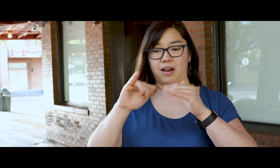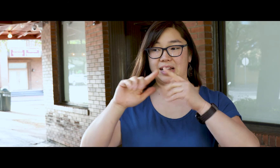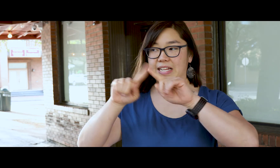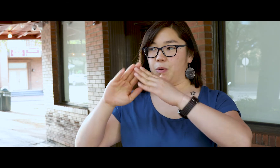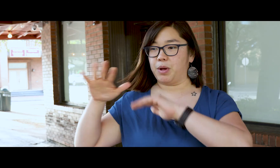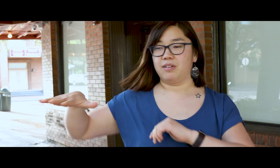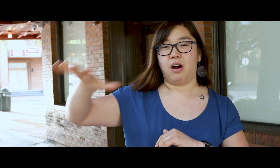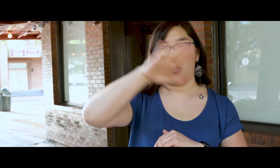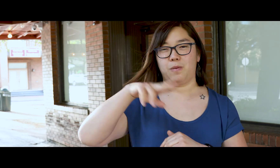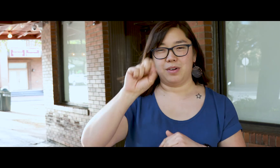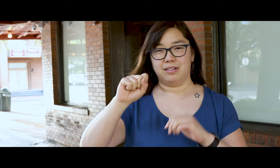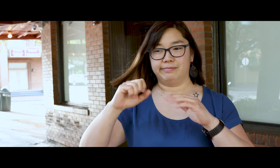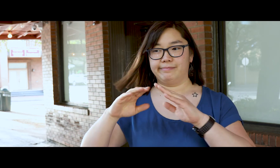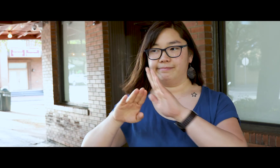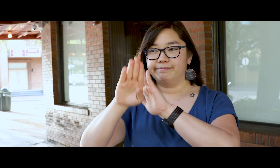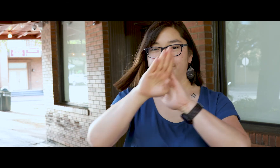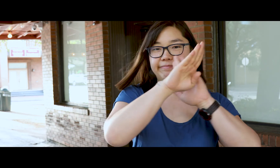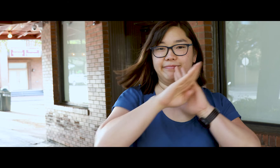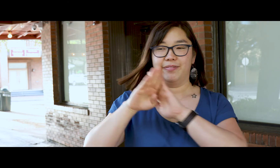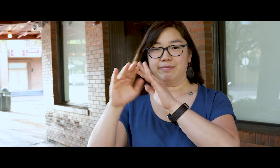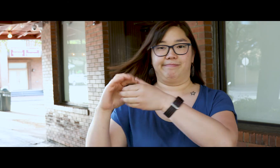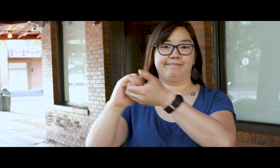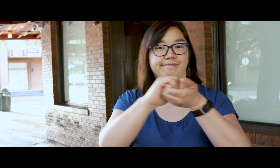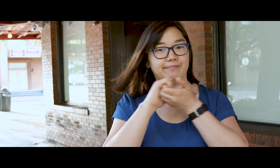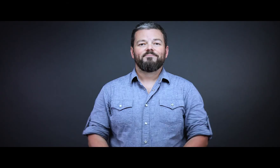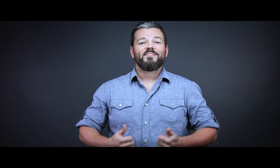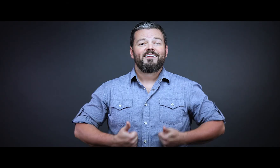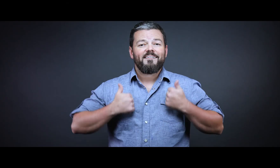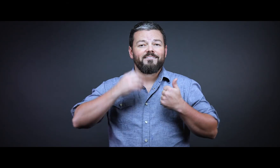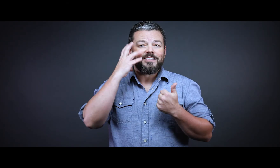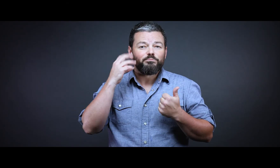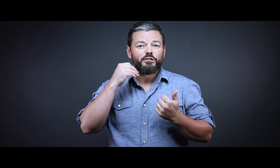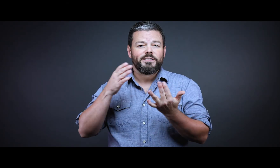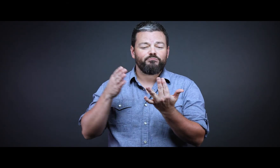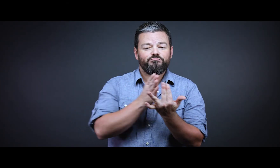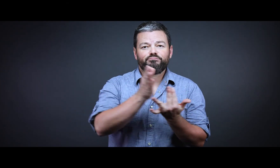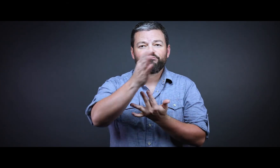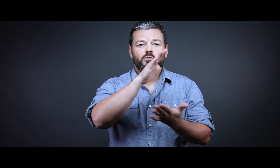but also collaborating to see that success in deaf communities across the U.S. What can often feel like a lonely journey